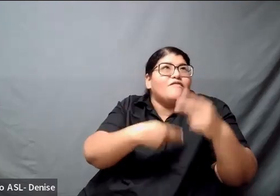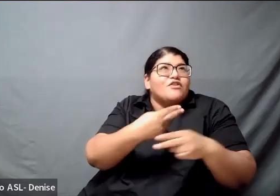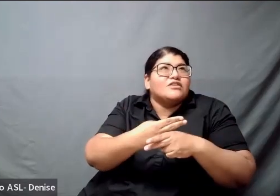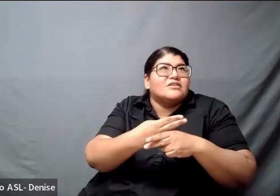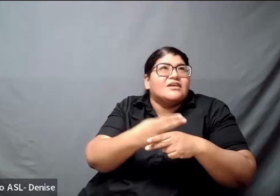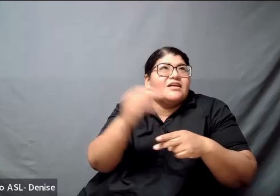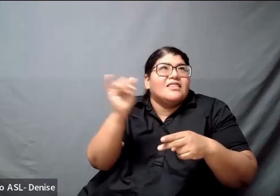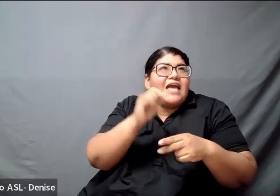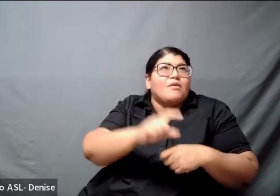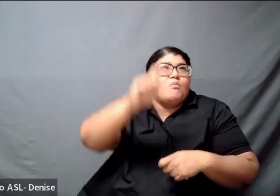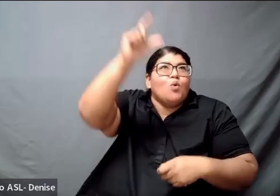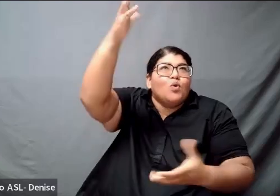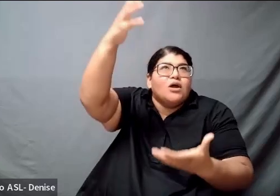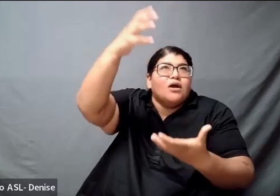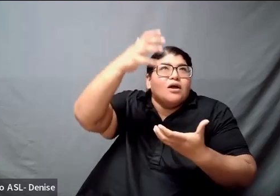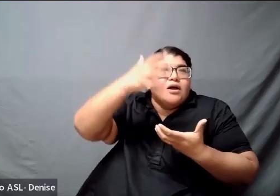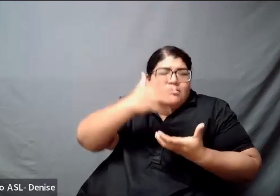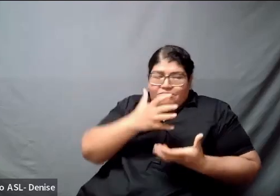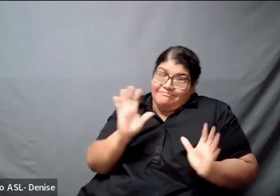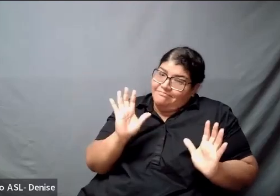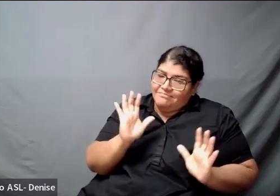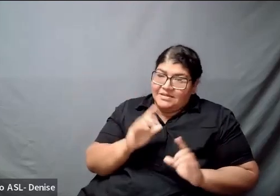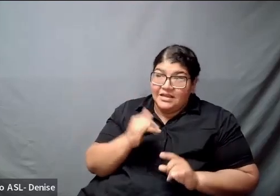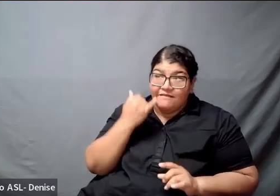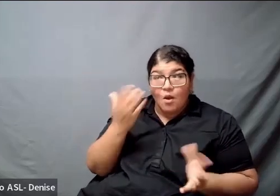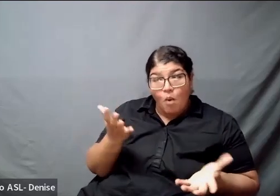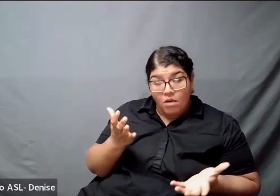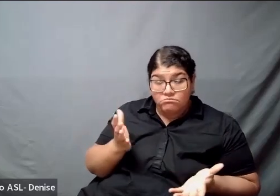But if they wanted to, maybe if they did it,